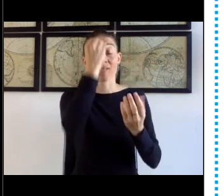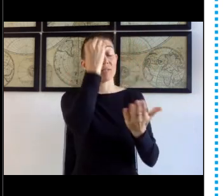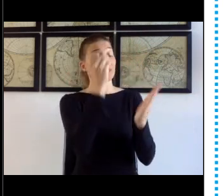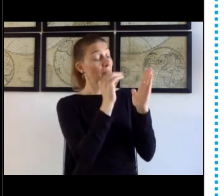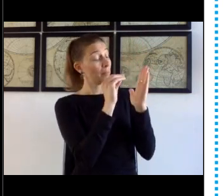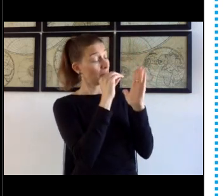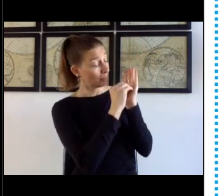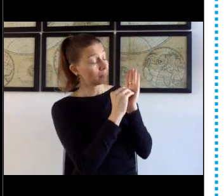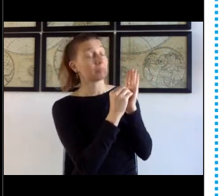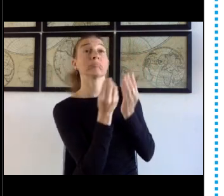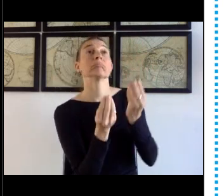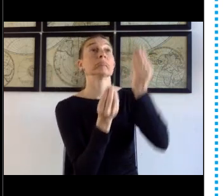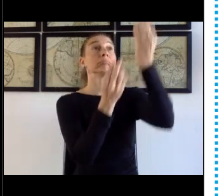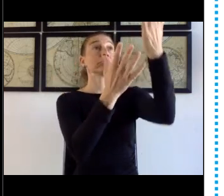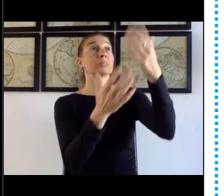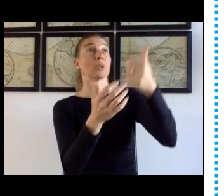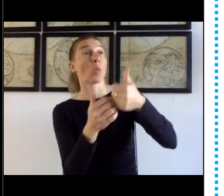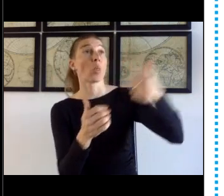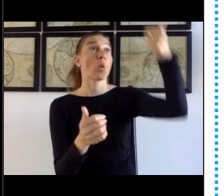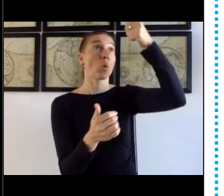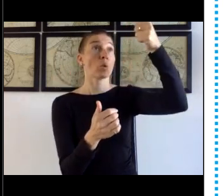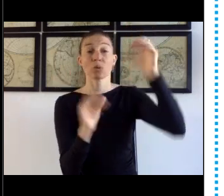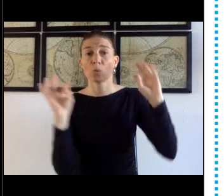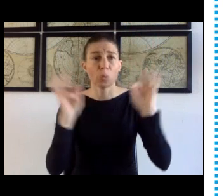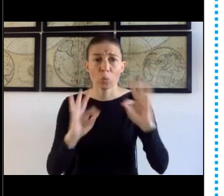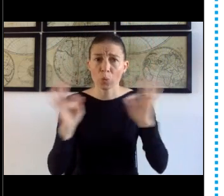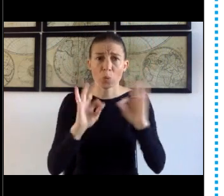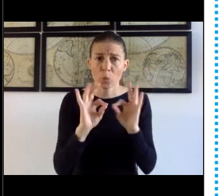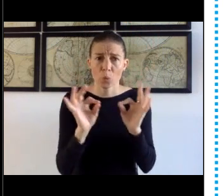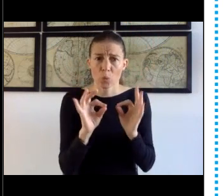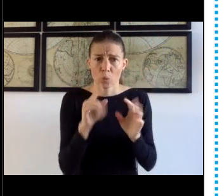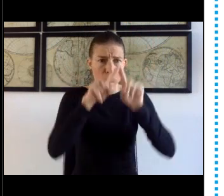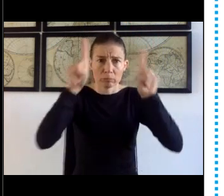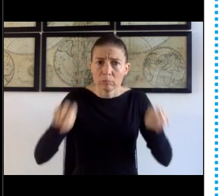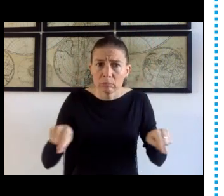So we have no real data that actually tell us how many cases there are.